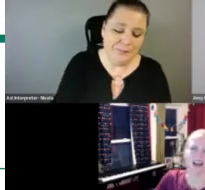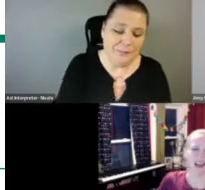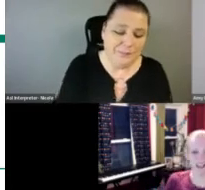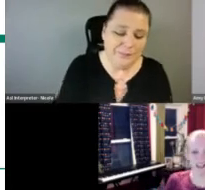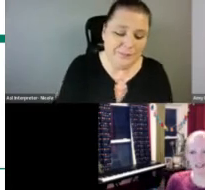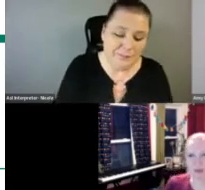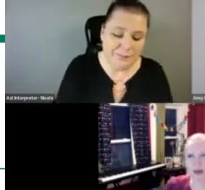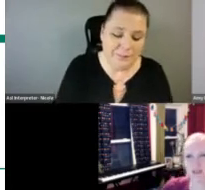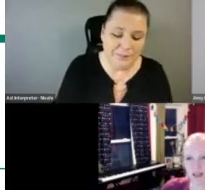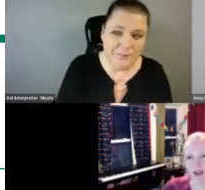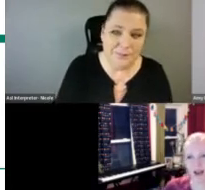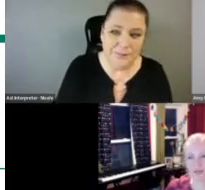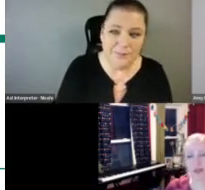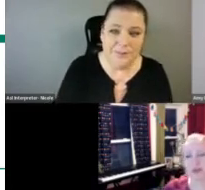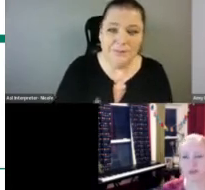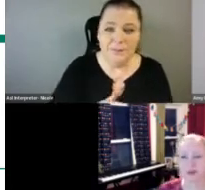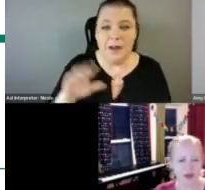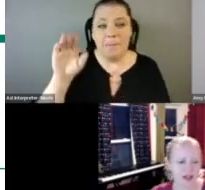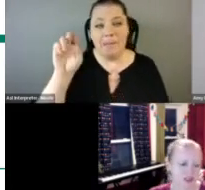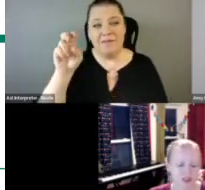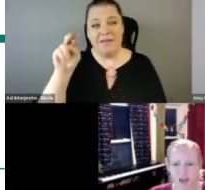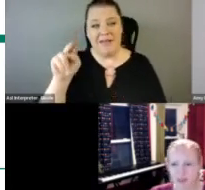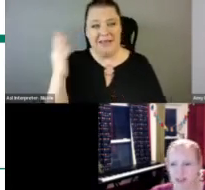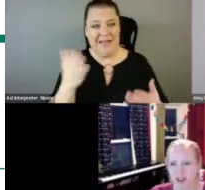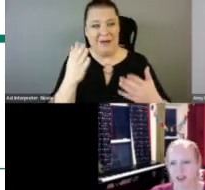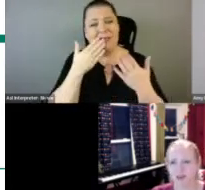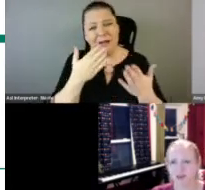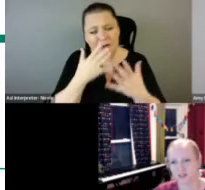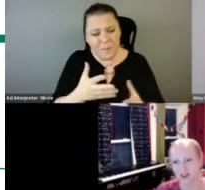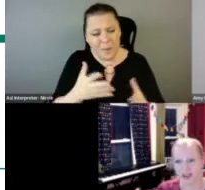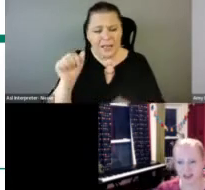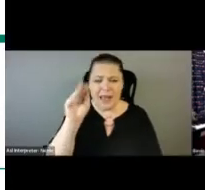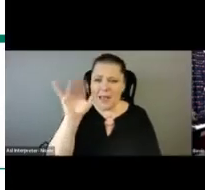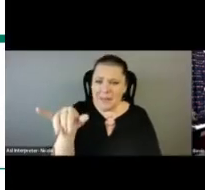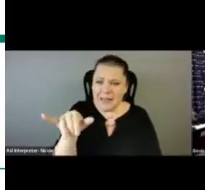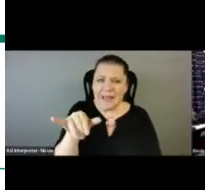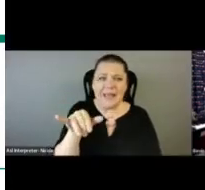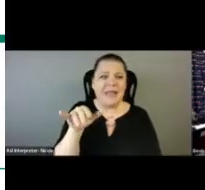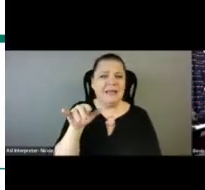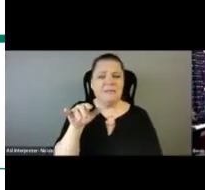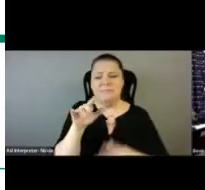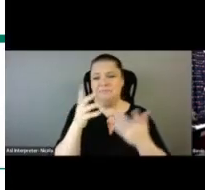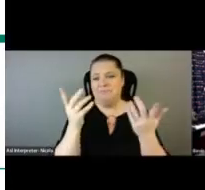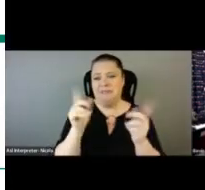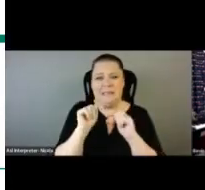Bevin Croft: Hey, this is Bevin. Thank you so much, Amy, and, and team for all of this